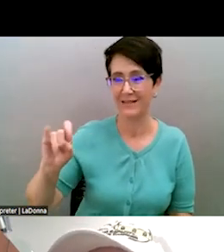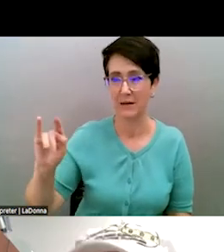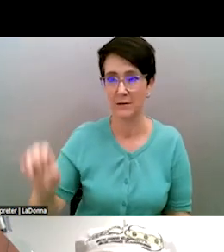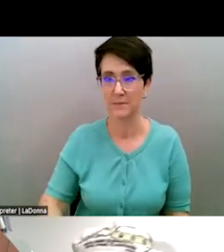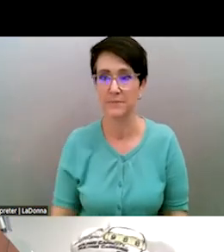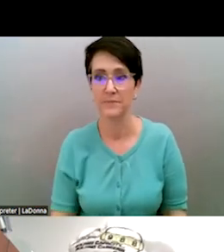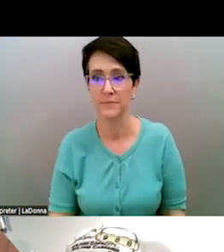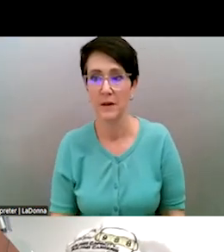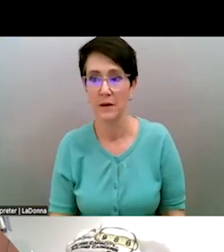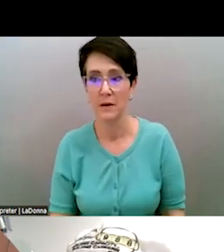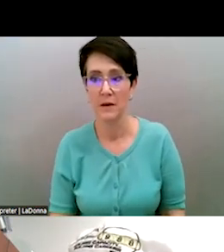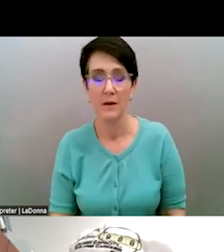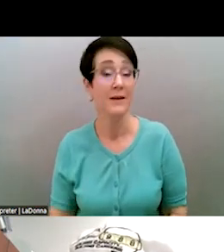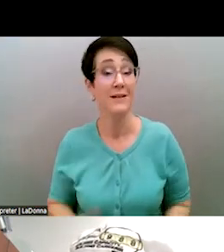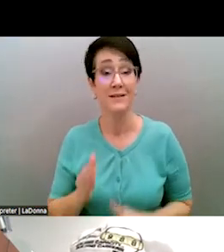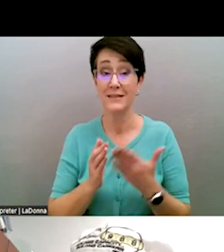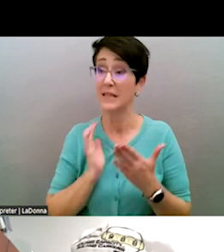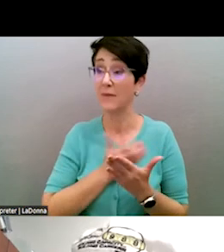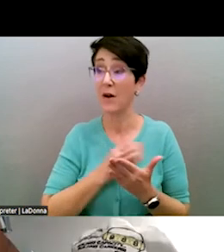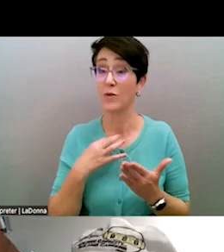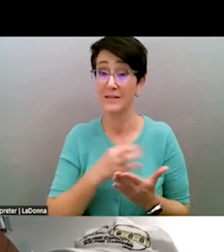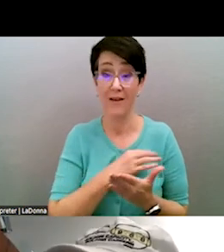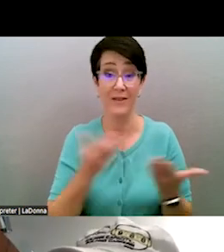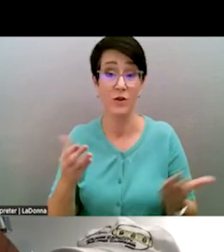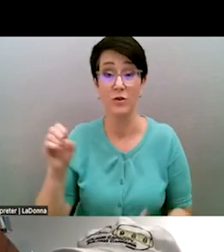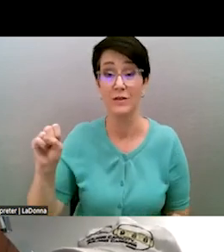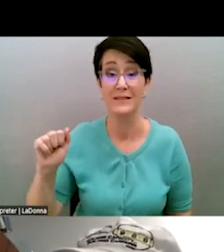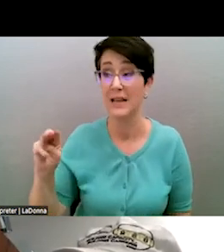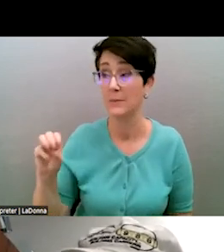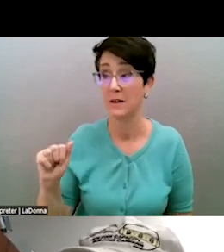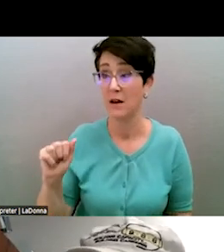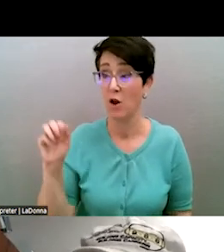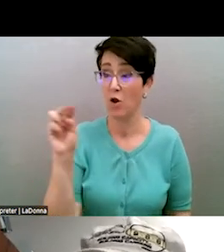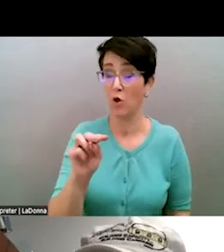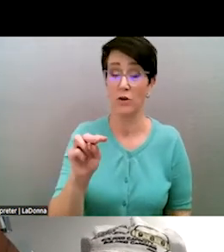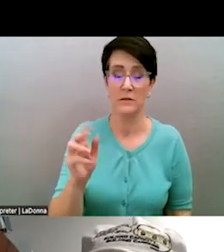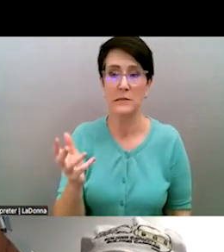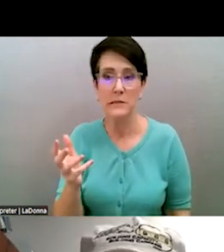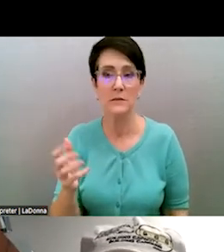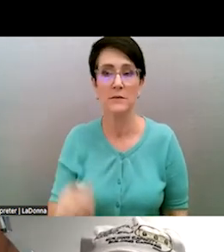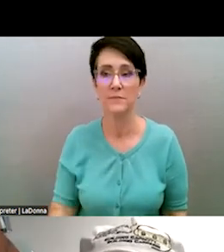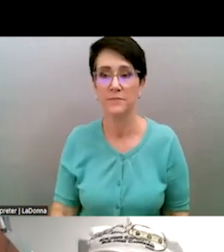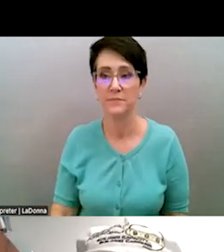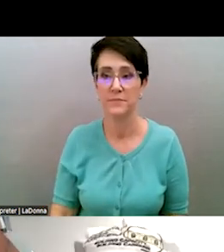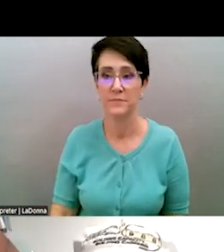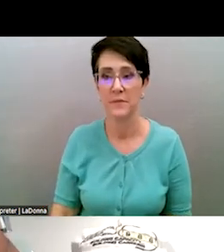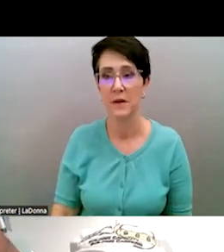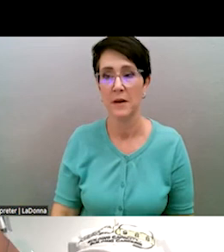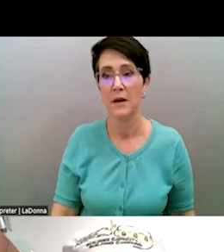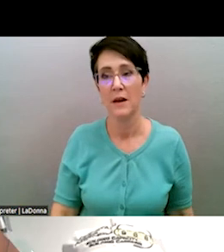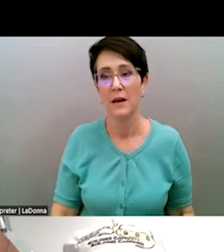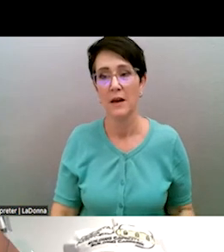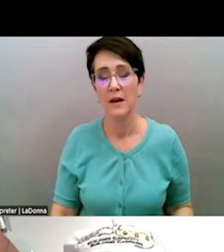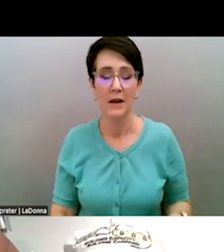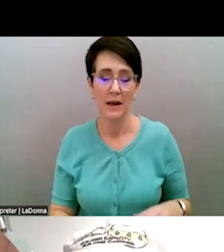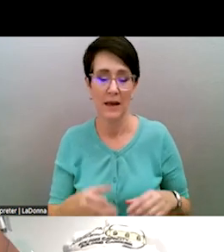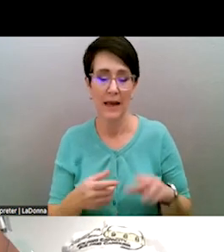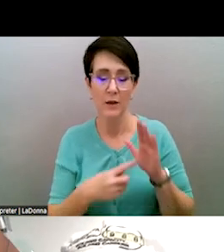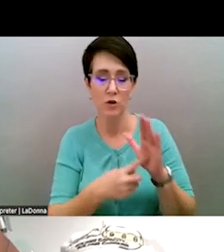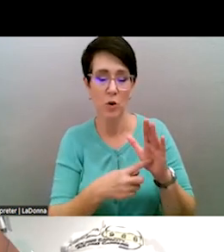OUR STAFF HAVE TAKEN A LOOK AT THAT. IT REFLECTS WHAT MANY ON THE CALL HAVE BEEN CONCERNED ABOUT.